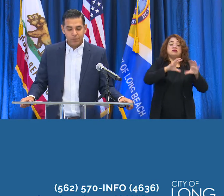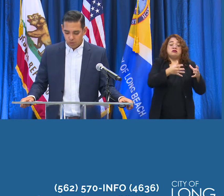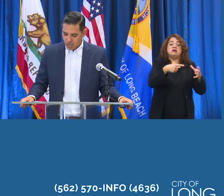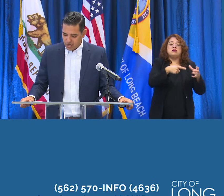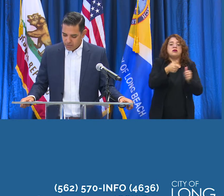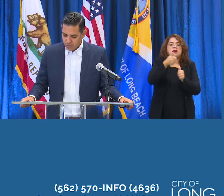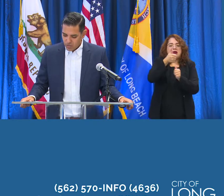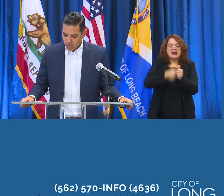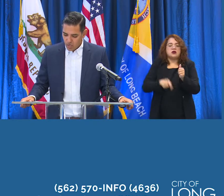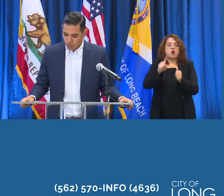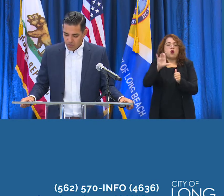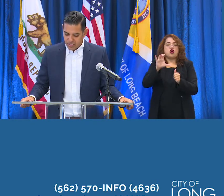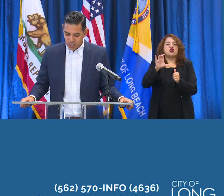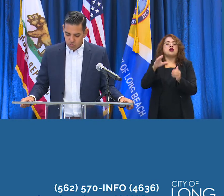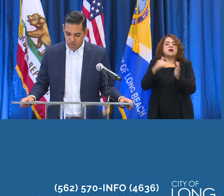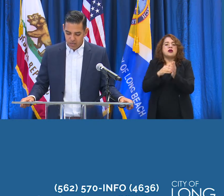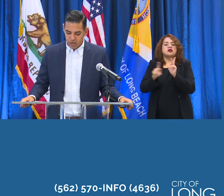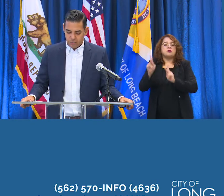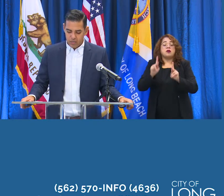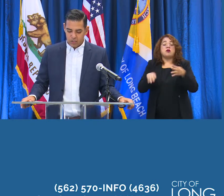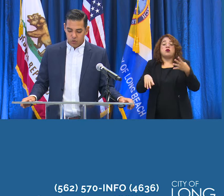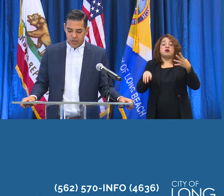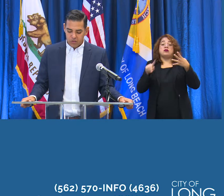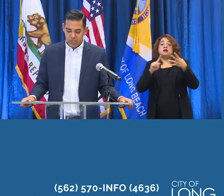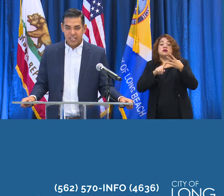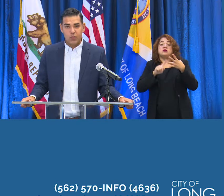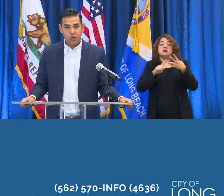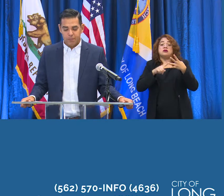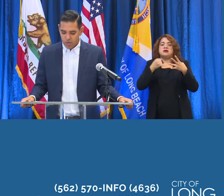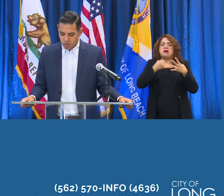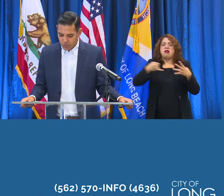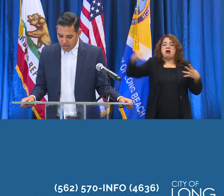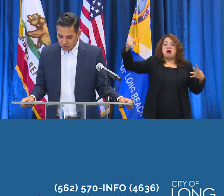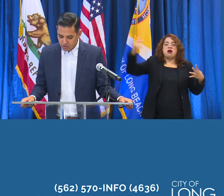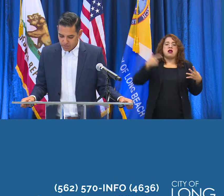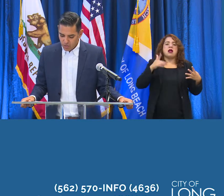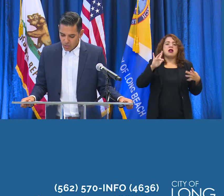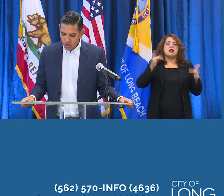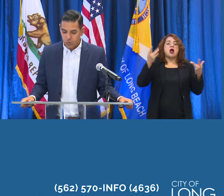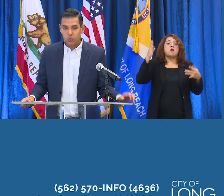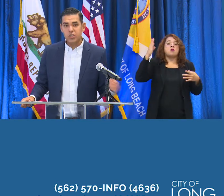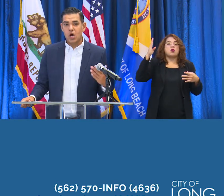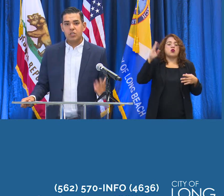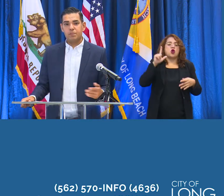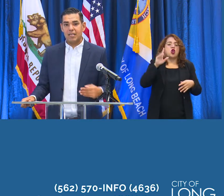blue line with the case rate of 2,083 per 100,000, which we know has been